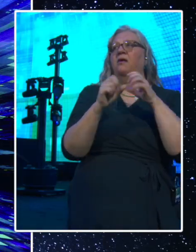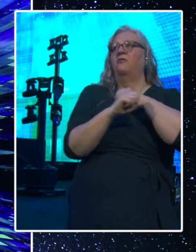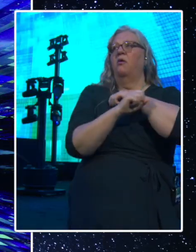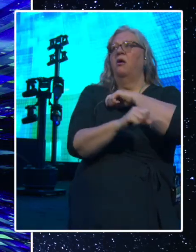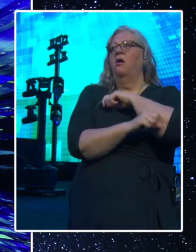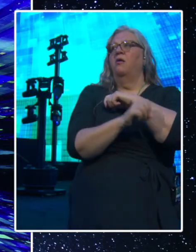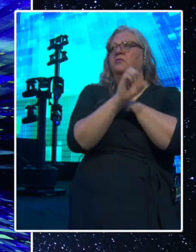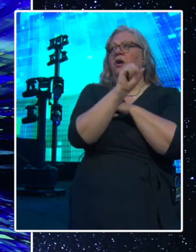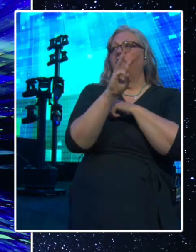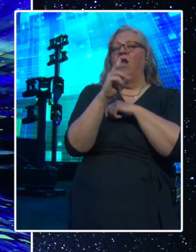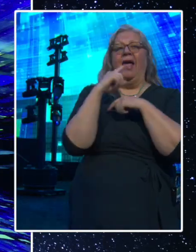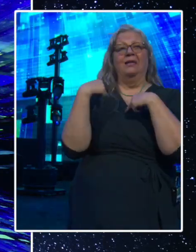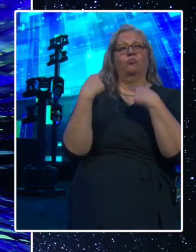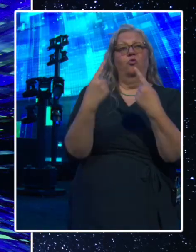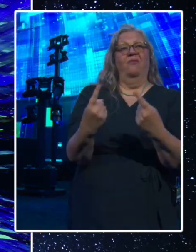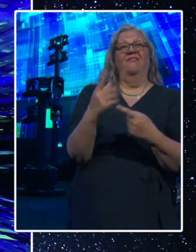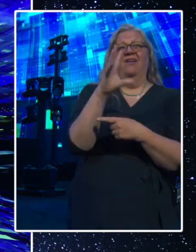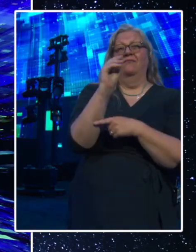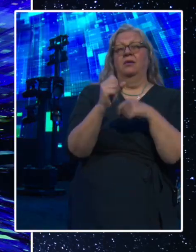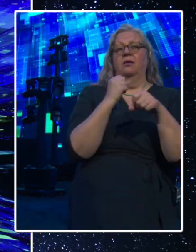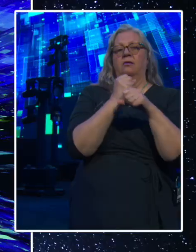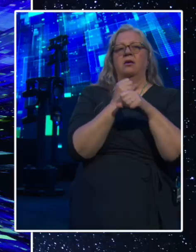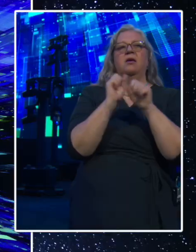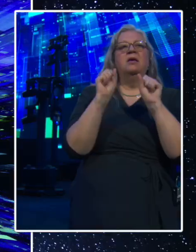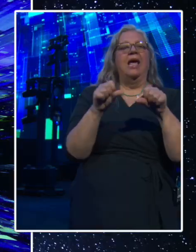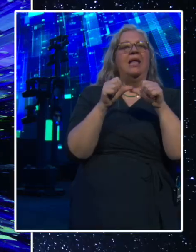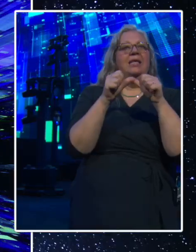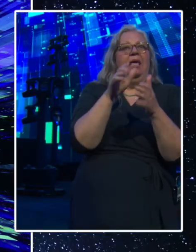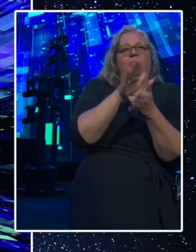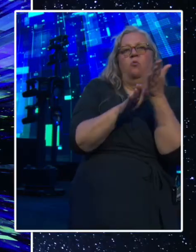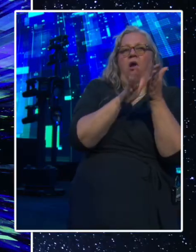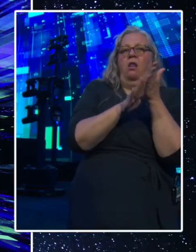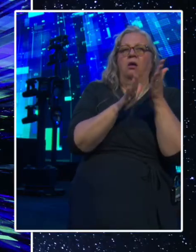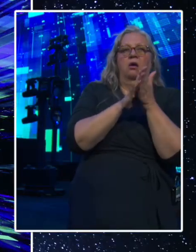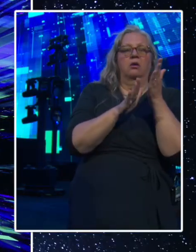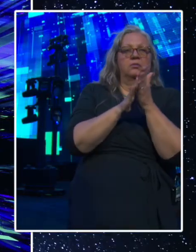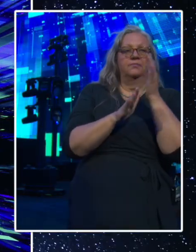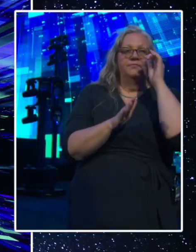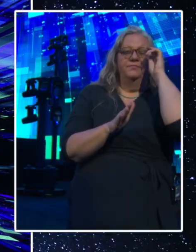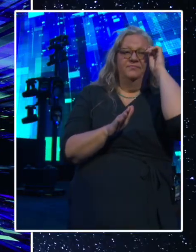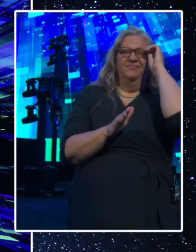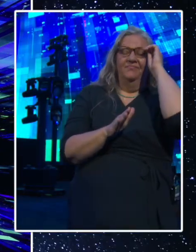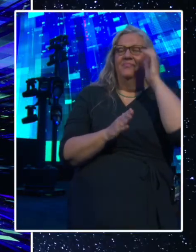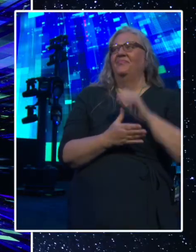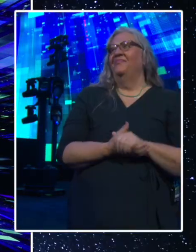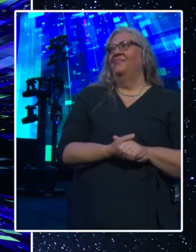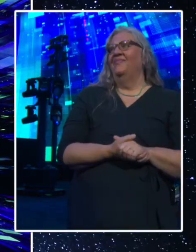has proven over the last 50 years that it can keep essential operations running.